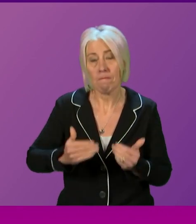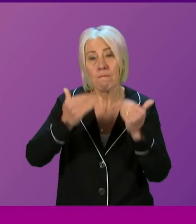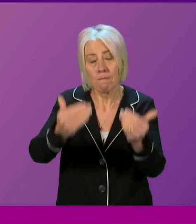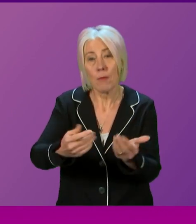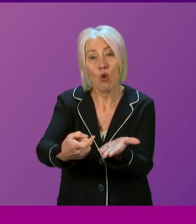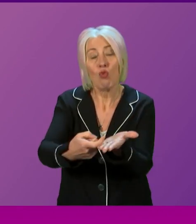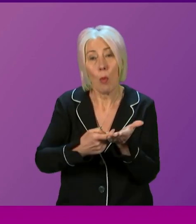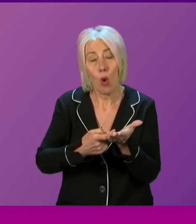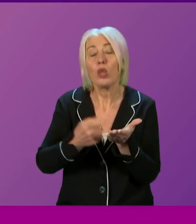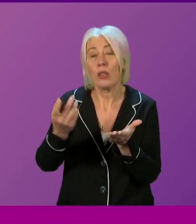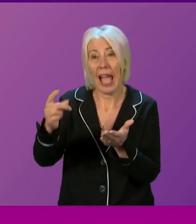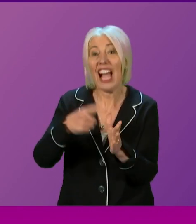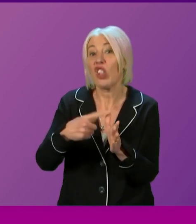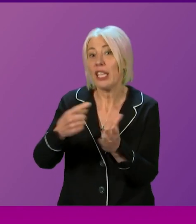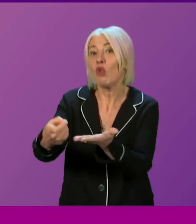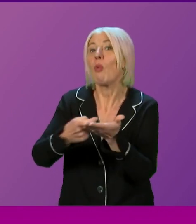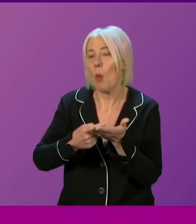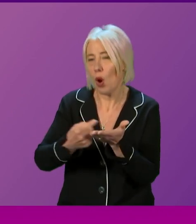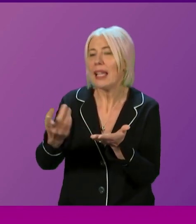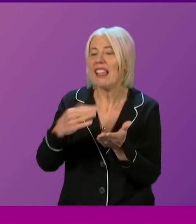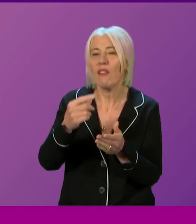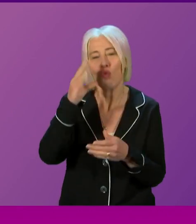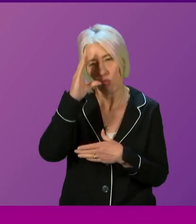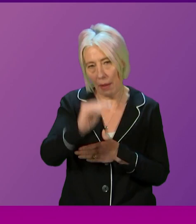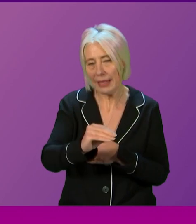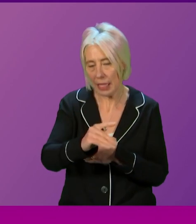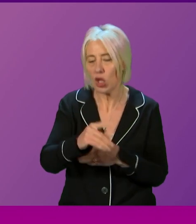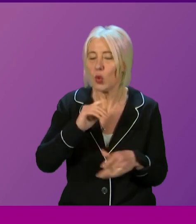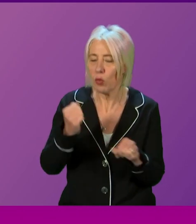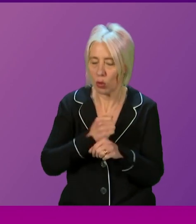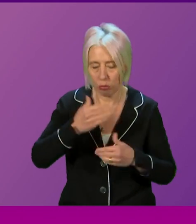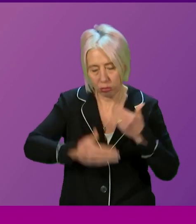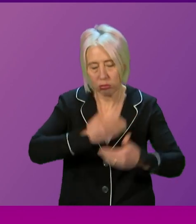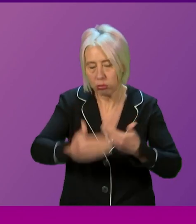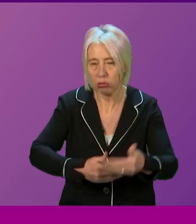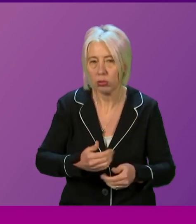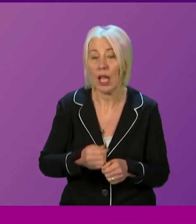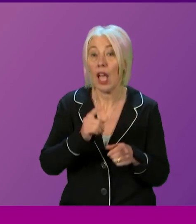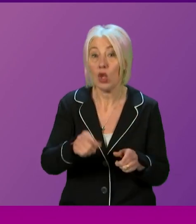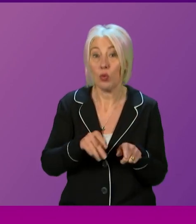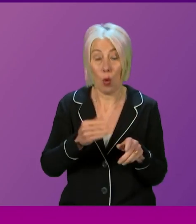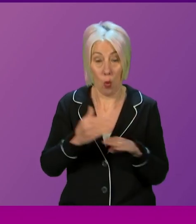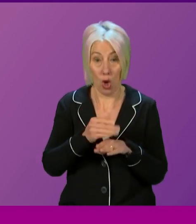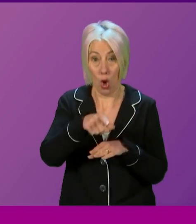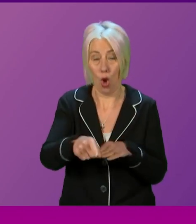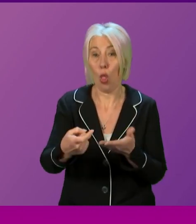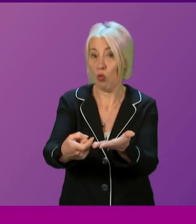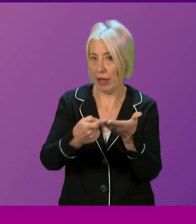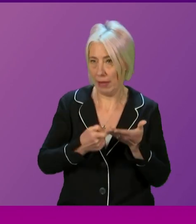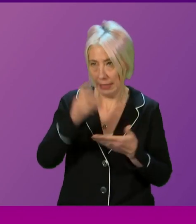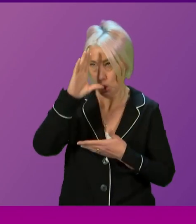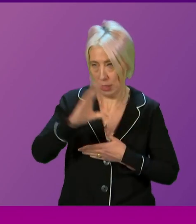the Angiolini report and, indeed, we will legislate in respect of those recommendations.